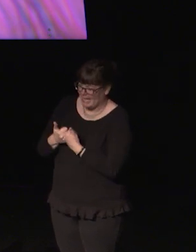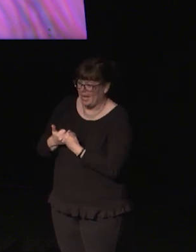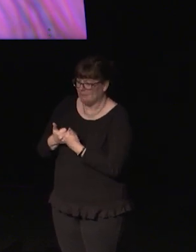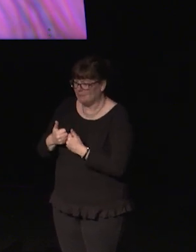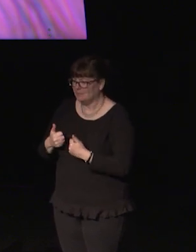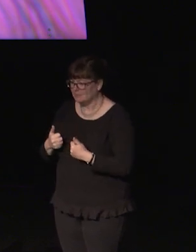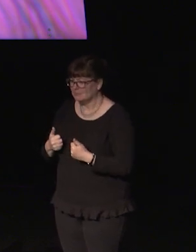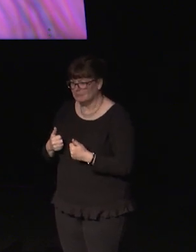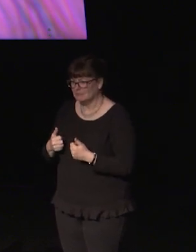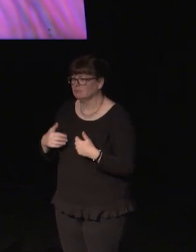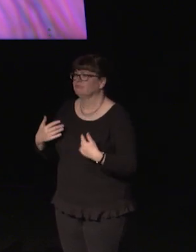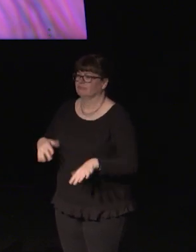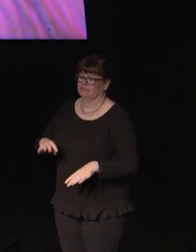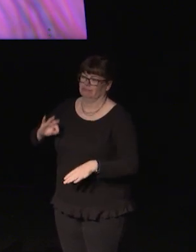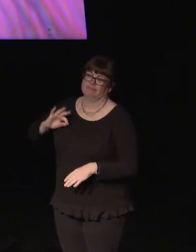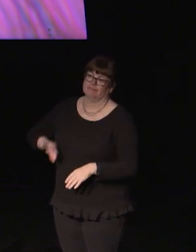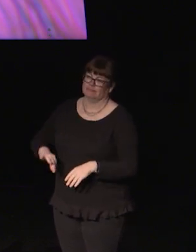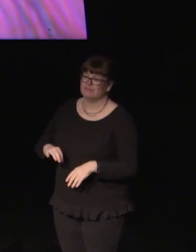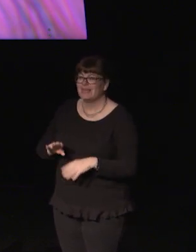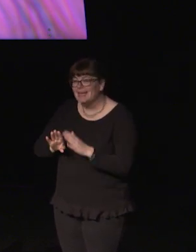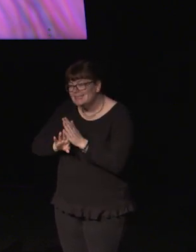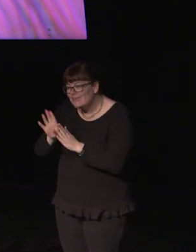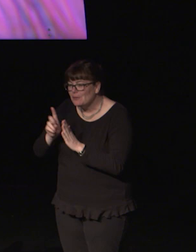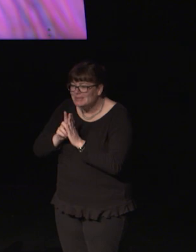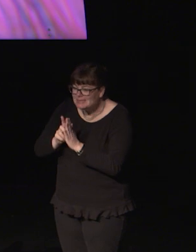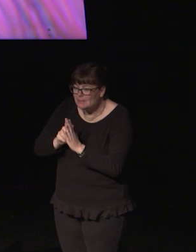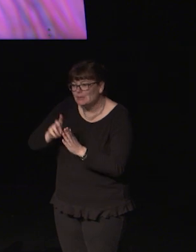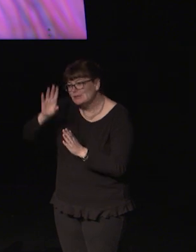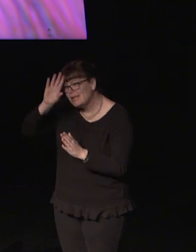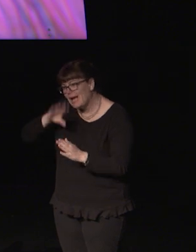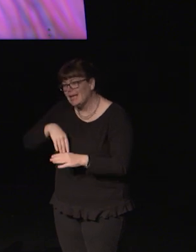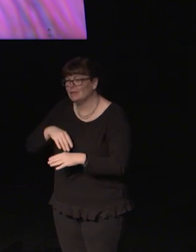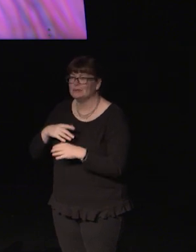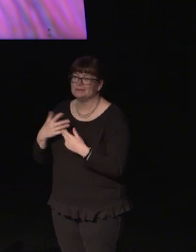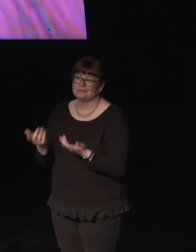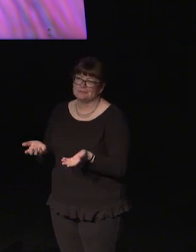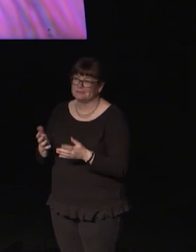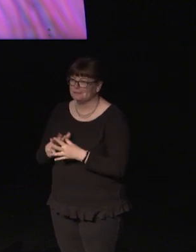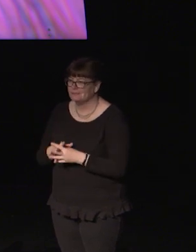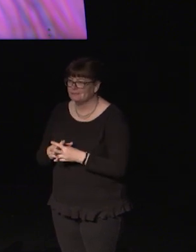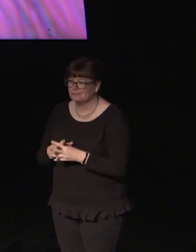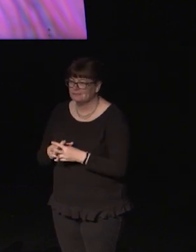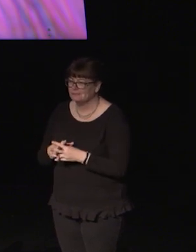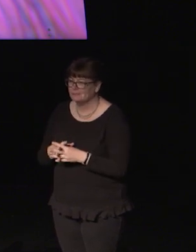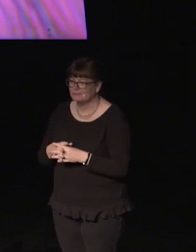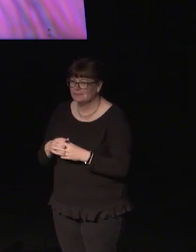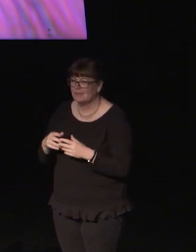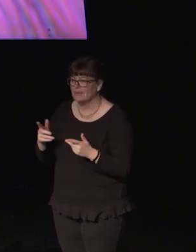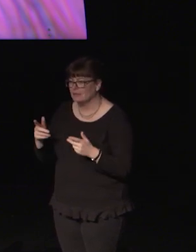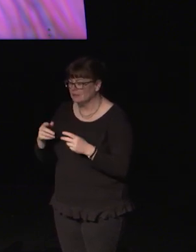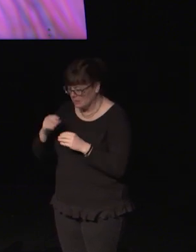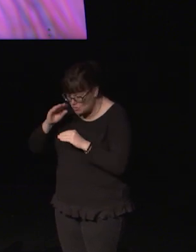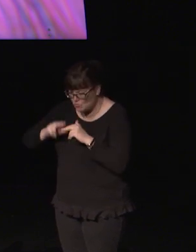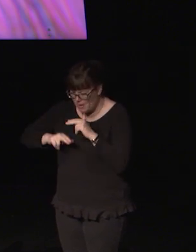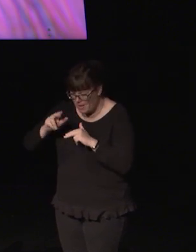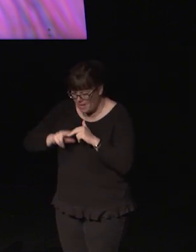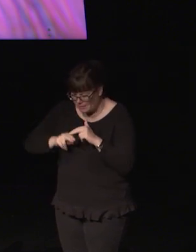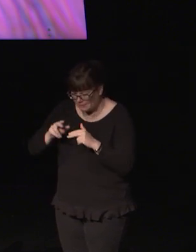And I know that developing demos is obviously a much larger tech like issue to build and kind of tackle a larger obstacle.